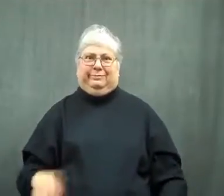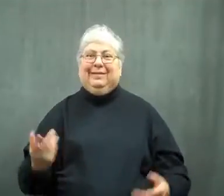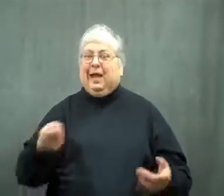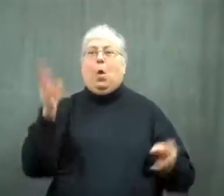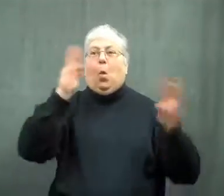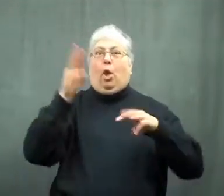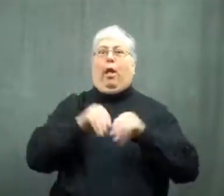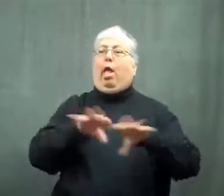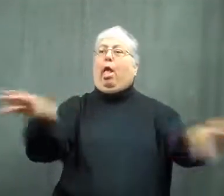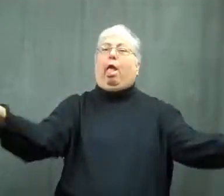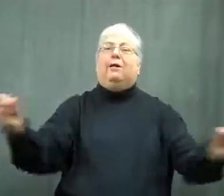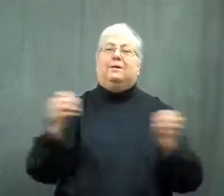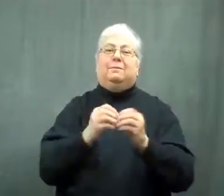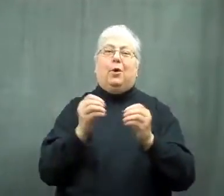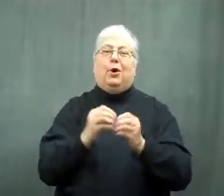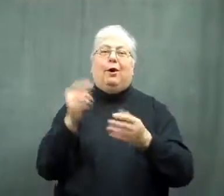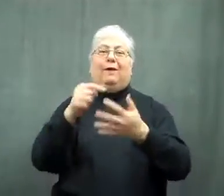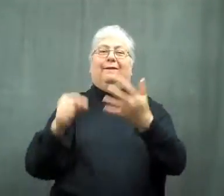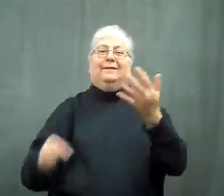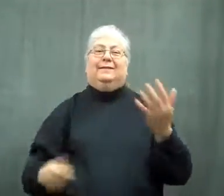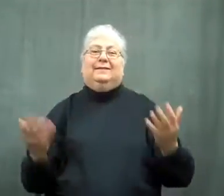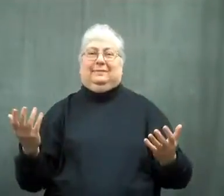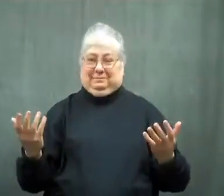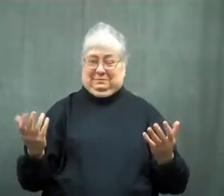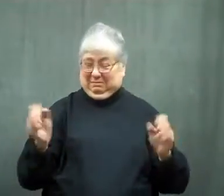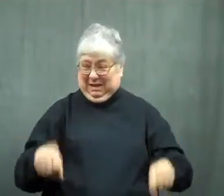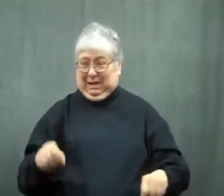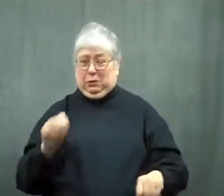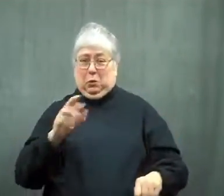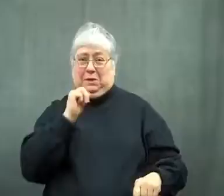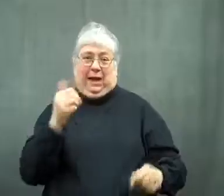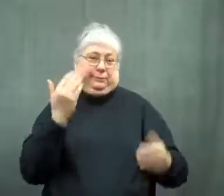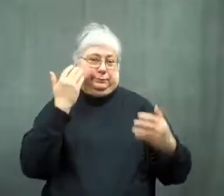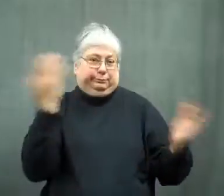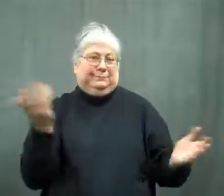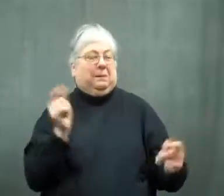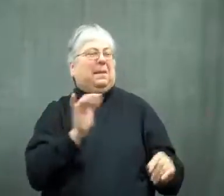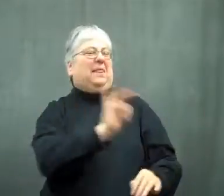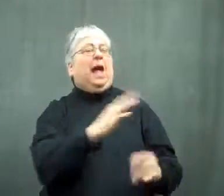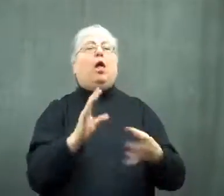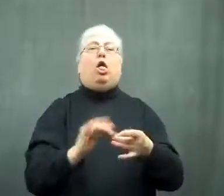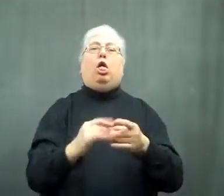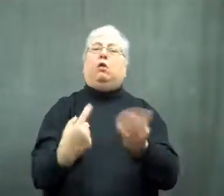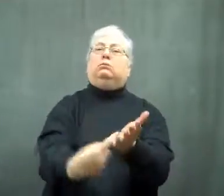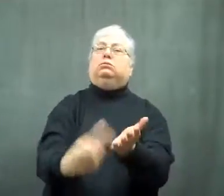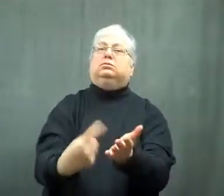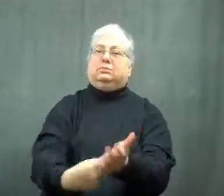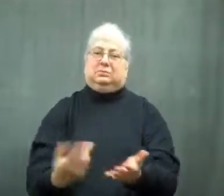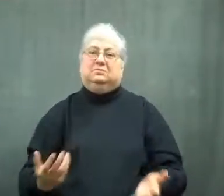Whether this would actually happen, we don't know, that's just their argument.